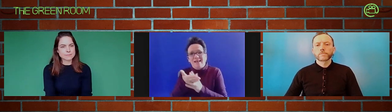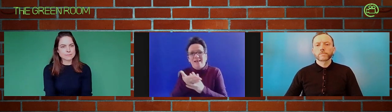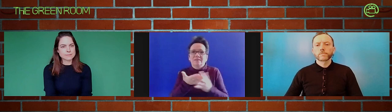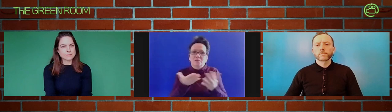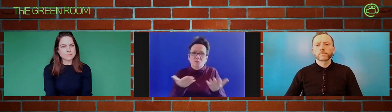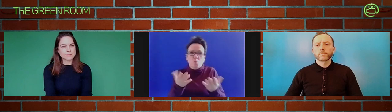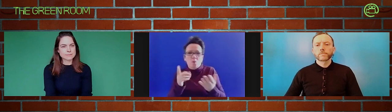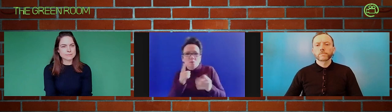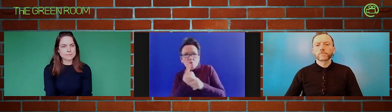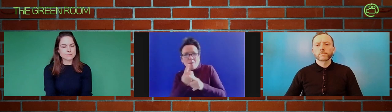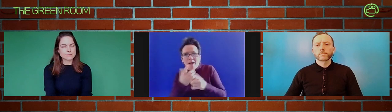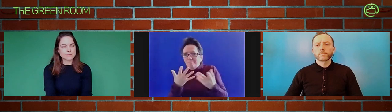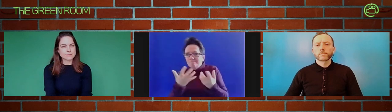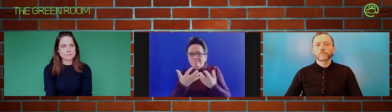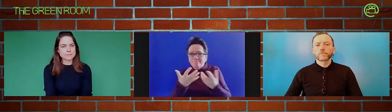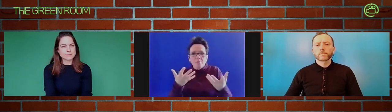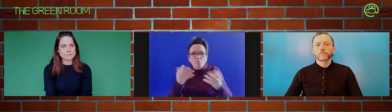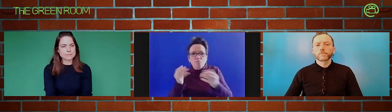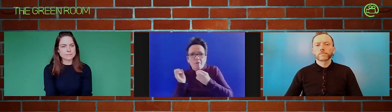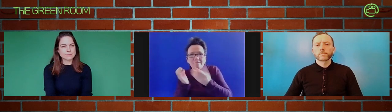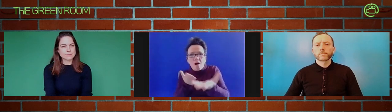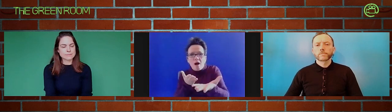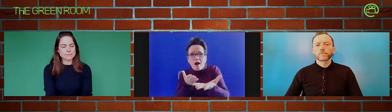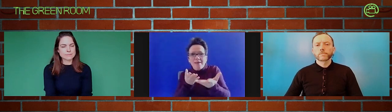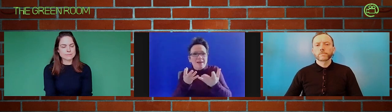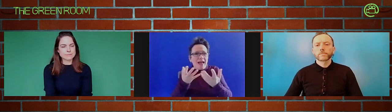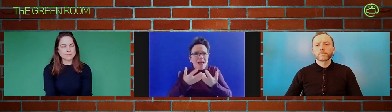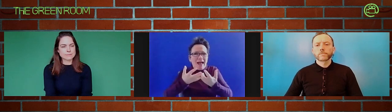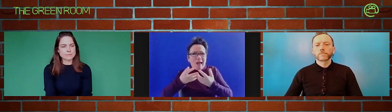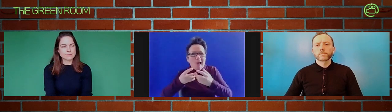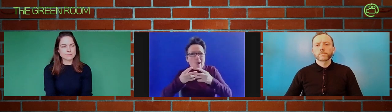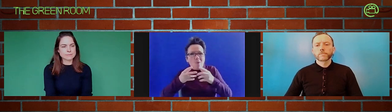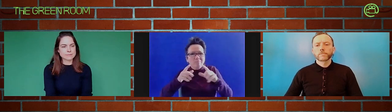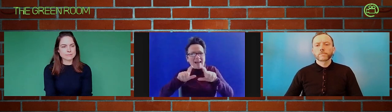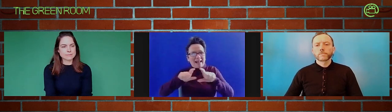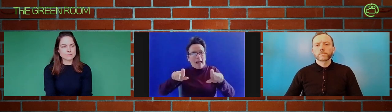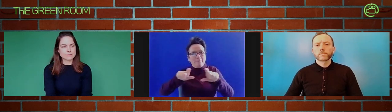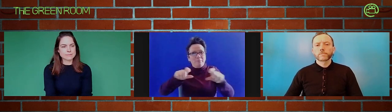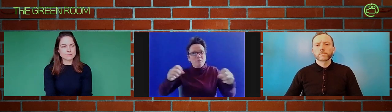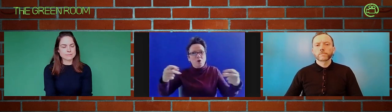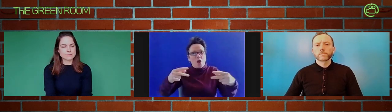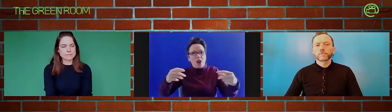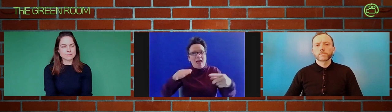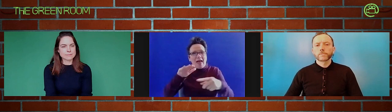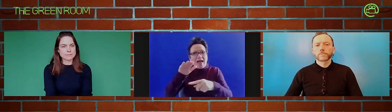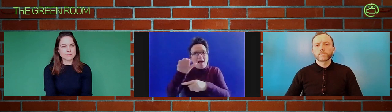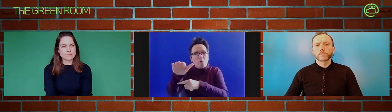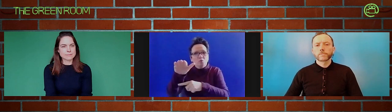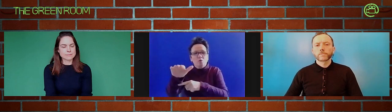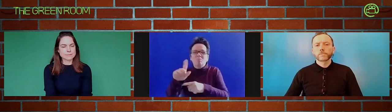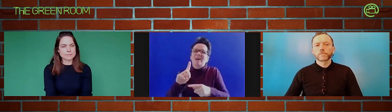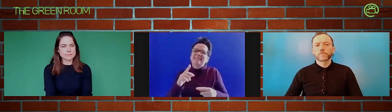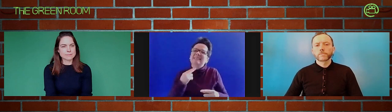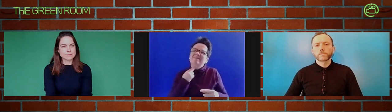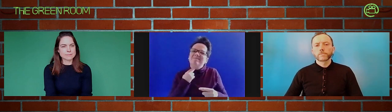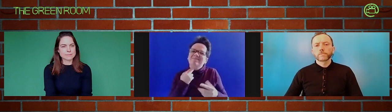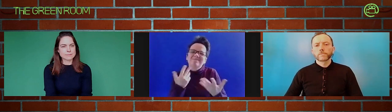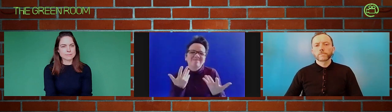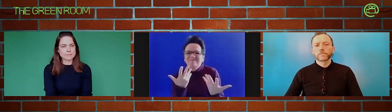providing captions outdoors. Like, unfortunately, really frustratingly, we didn't get our marketing out in time which